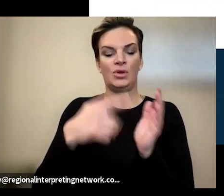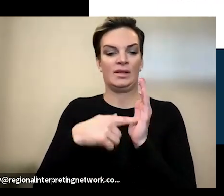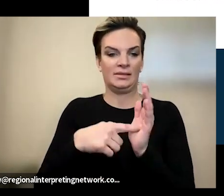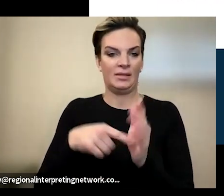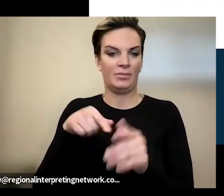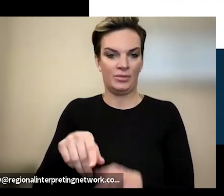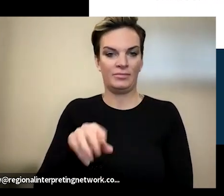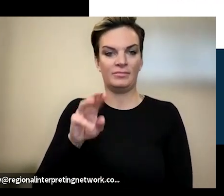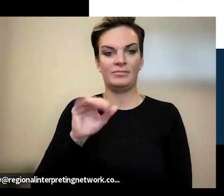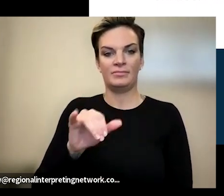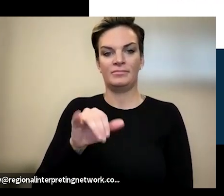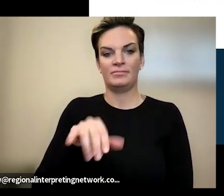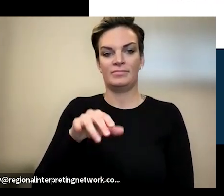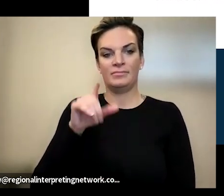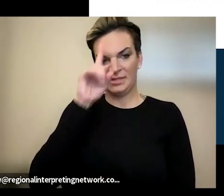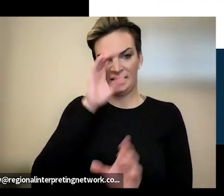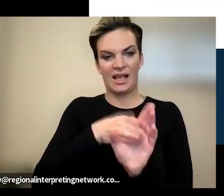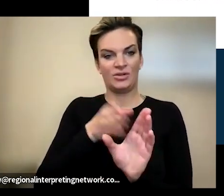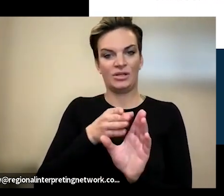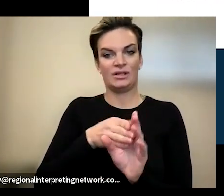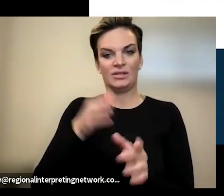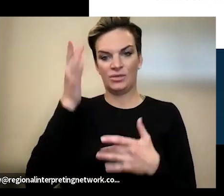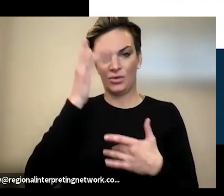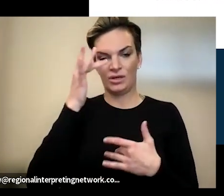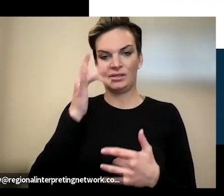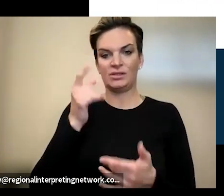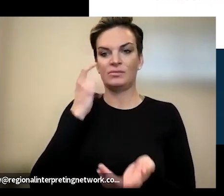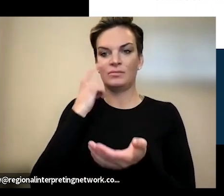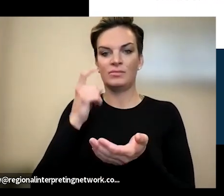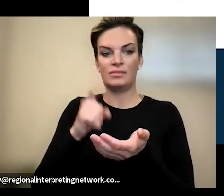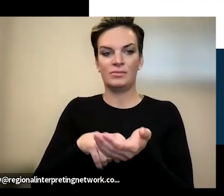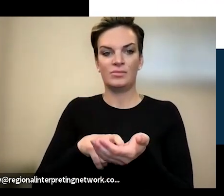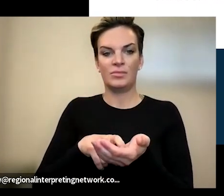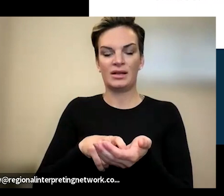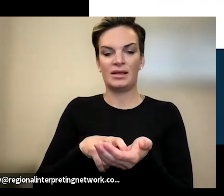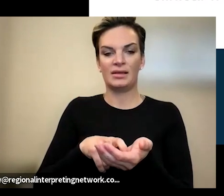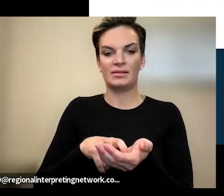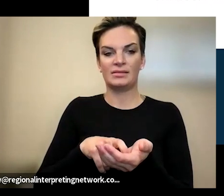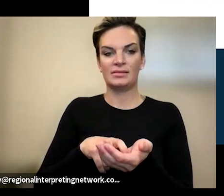consider psychiatric disorder recognized um a psychiatric disorder recognized by the